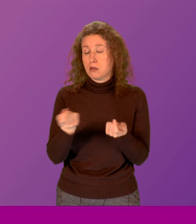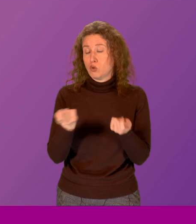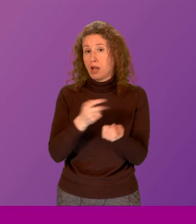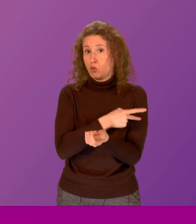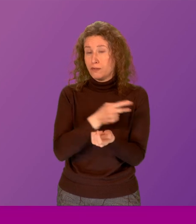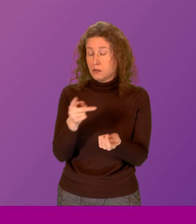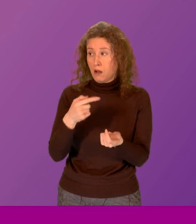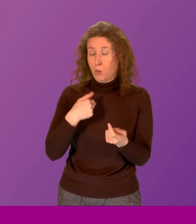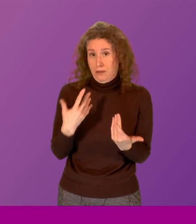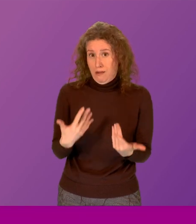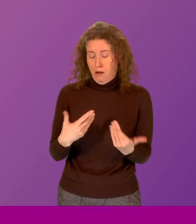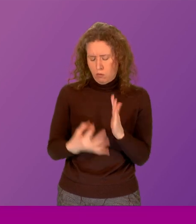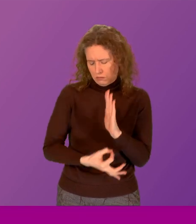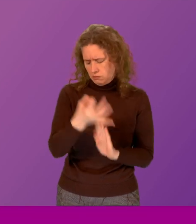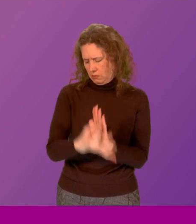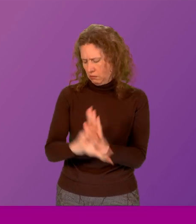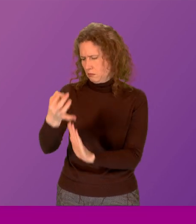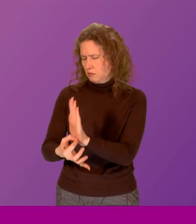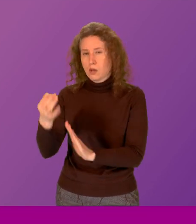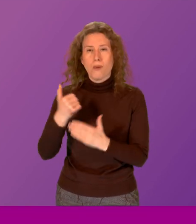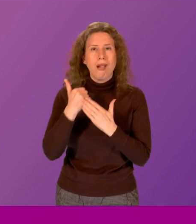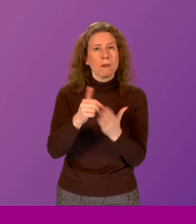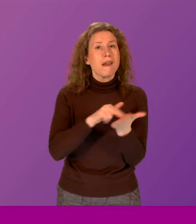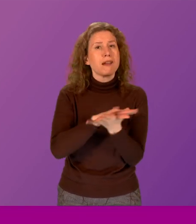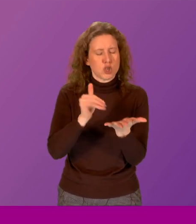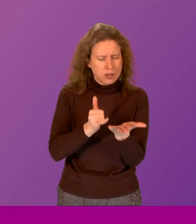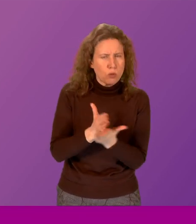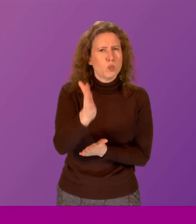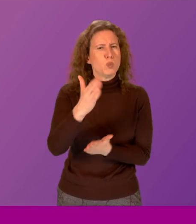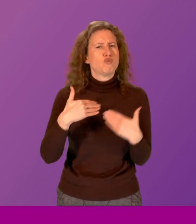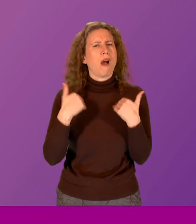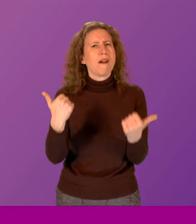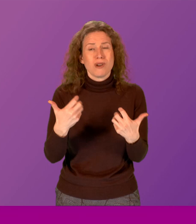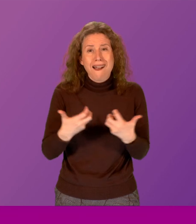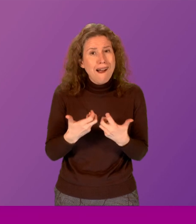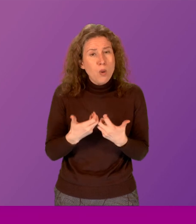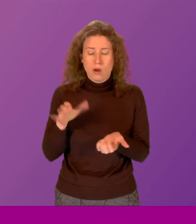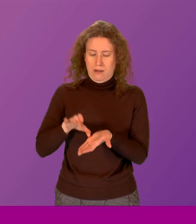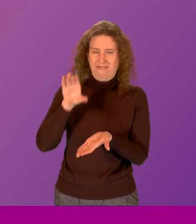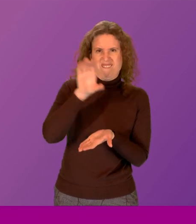We are making improvements to help our NHS through recovery. How? By investing in our